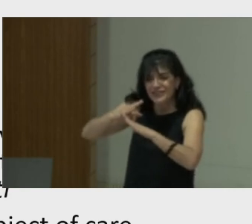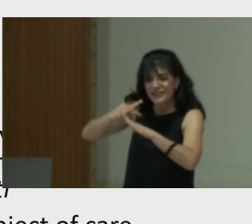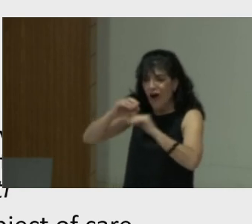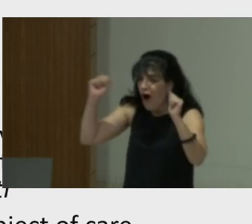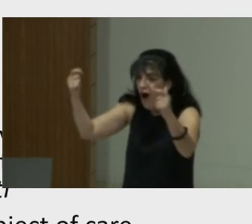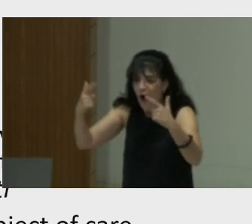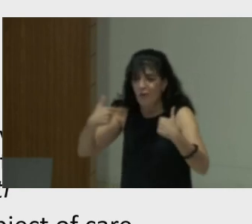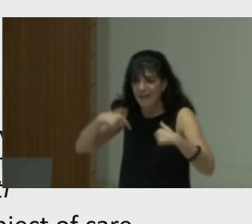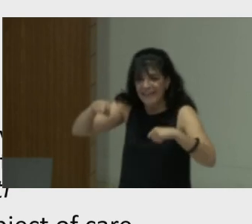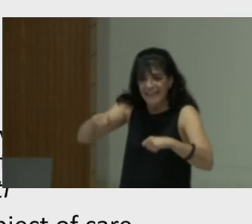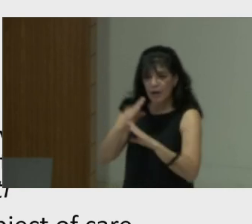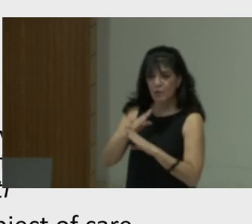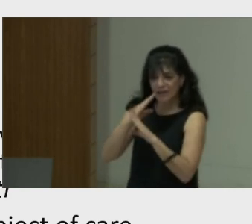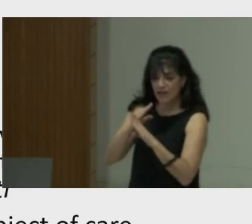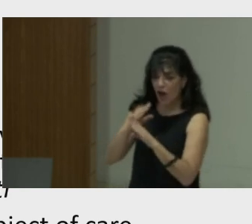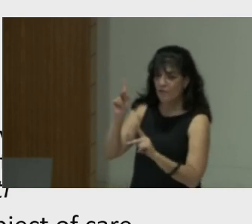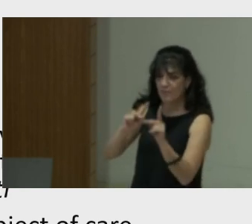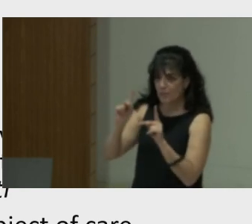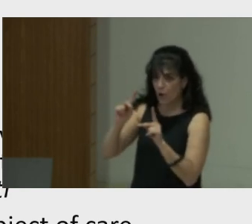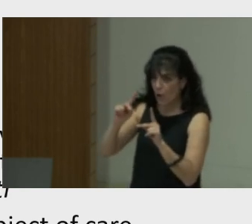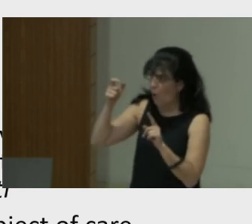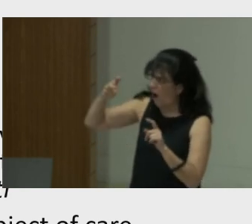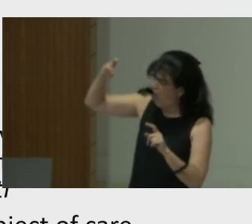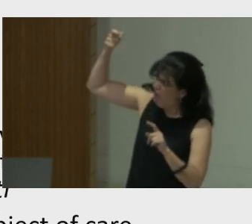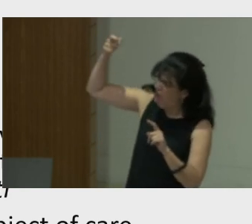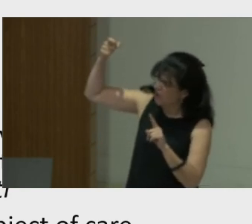from those in a position to exploit us.